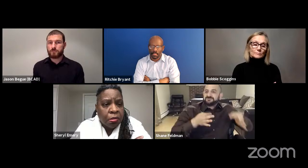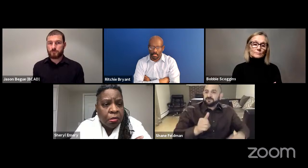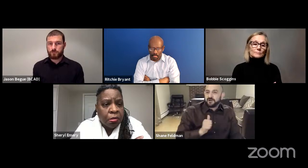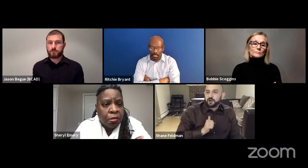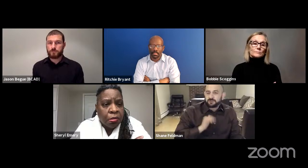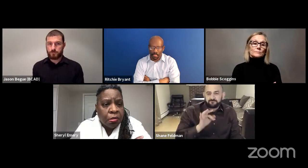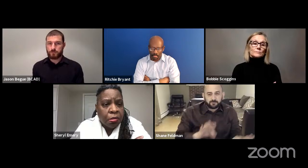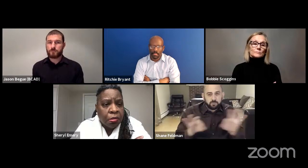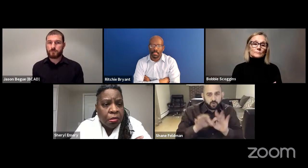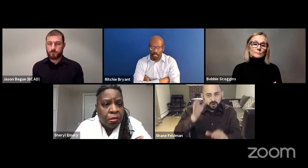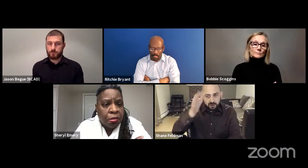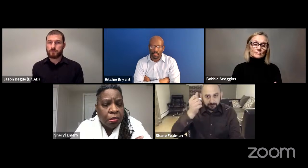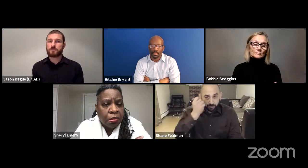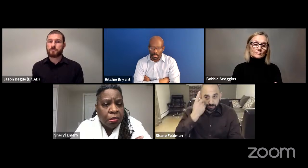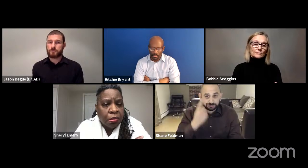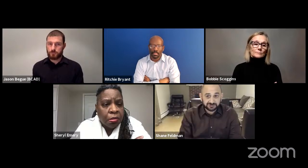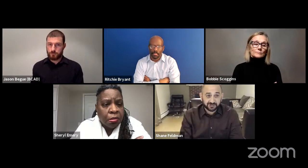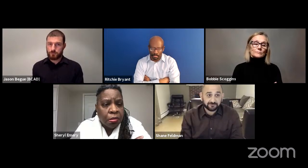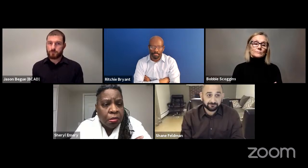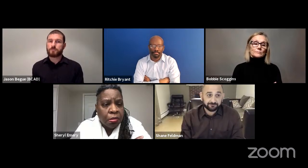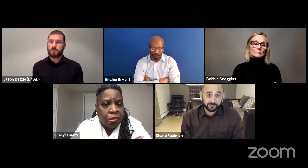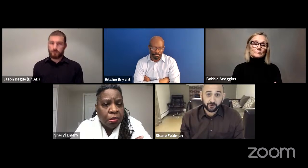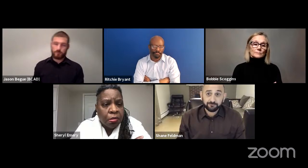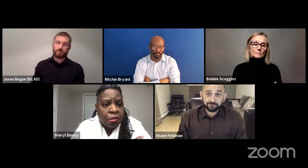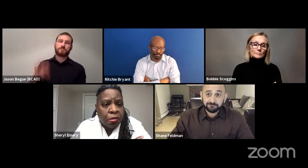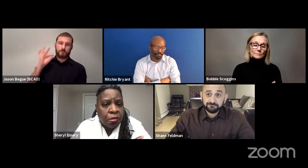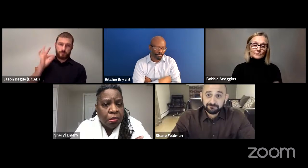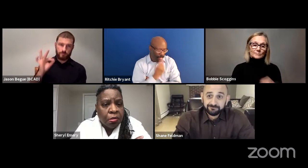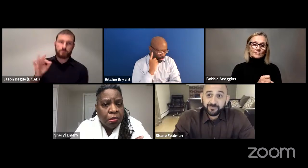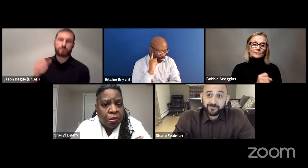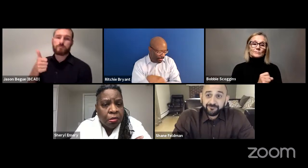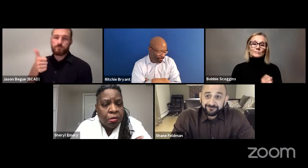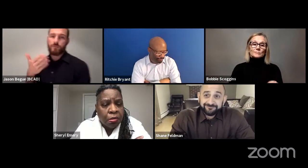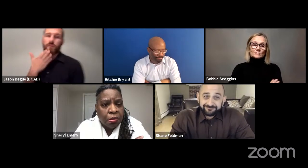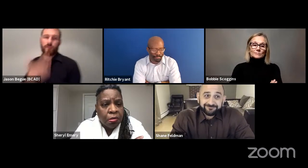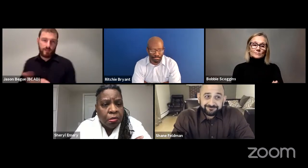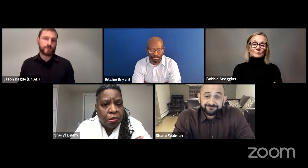when it's brought to the community, let them make the decisions.